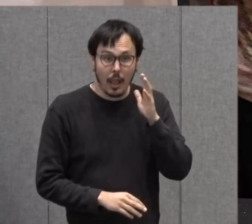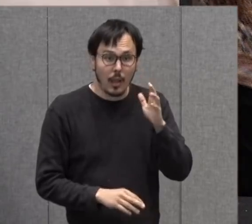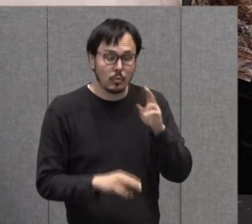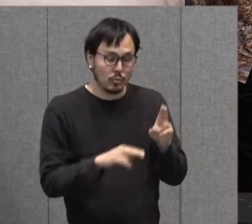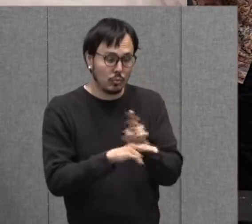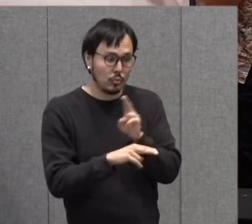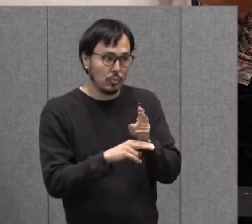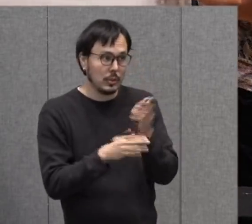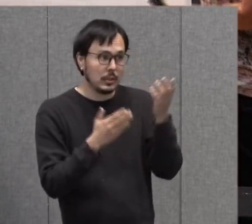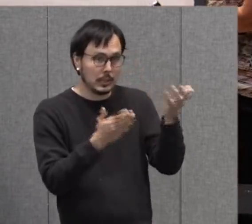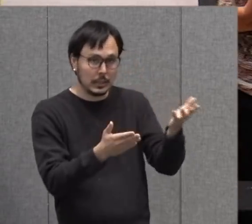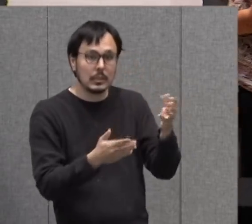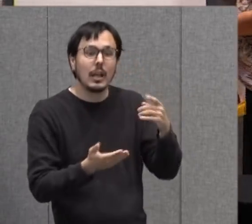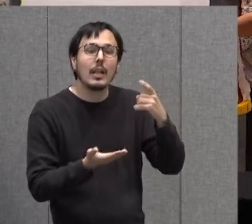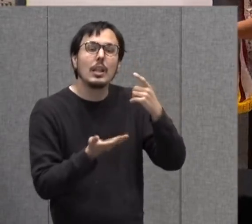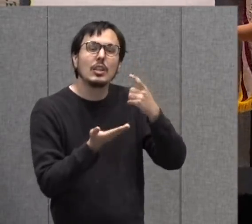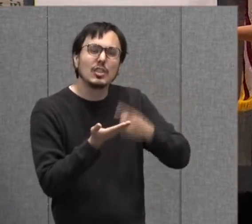and let's talk about explaining.